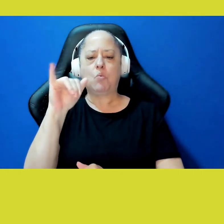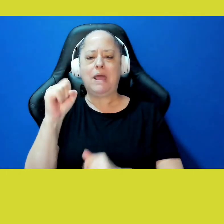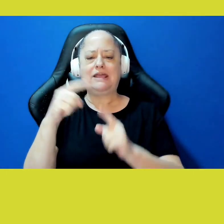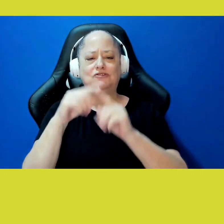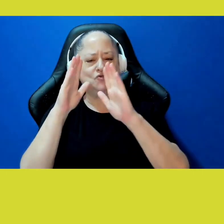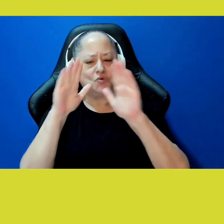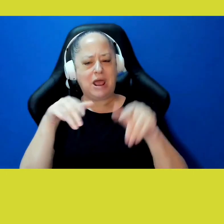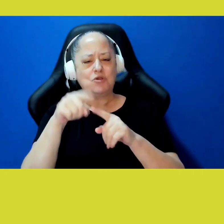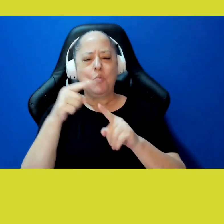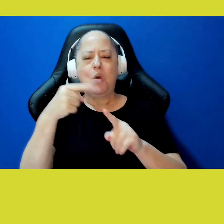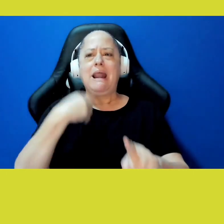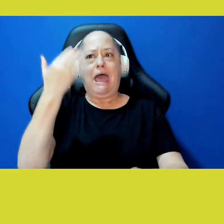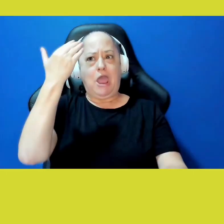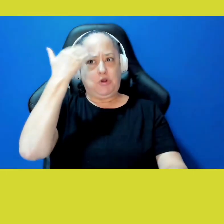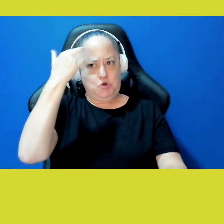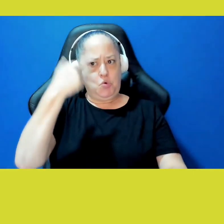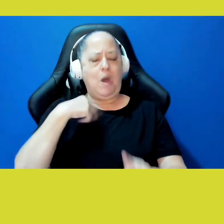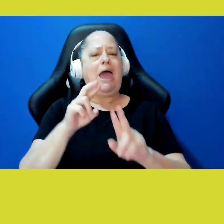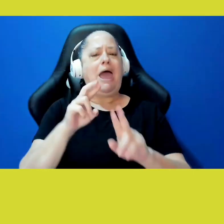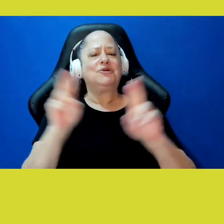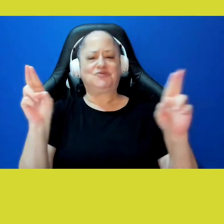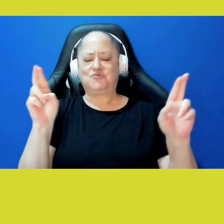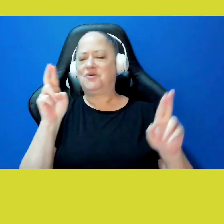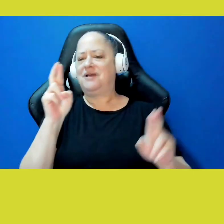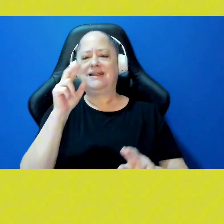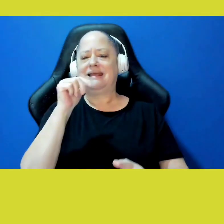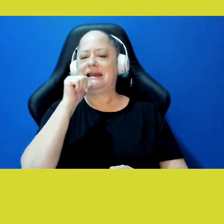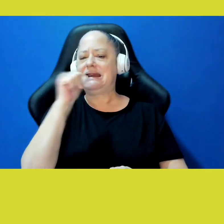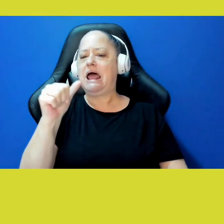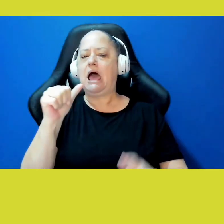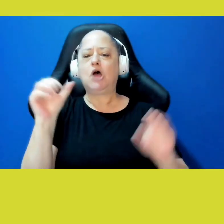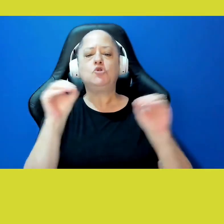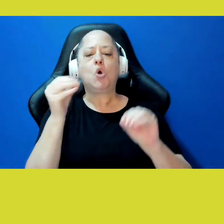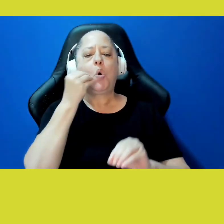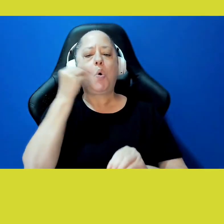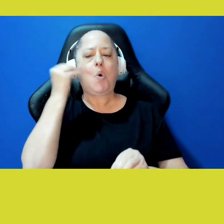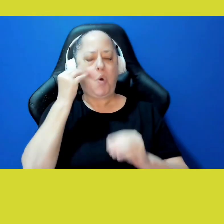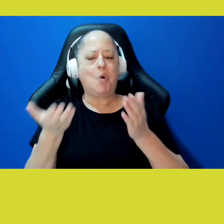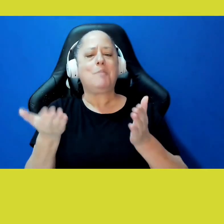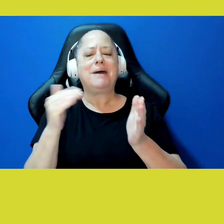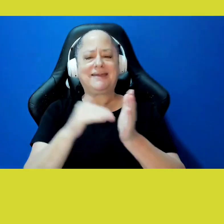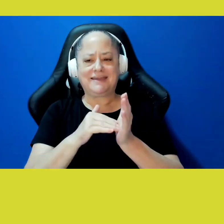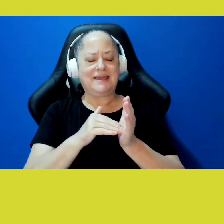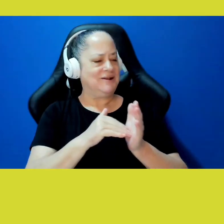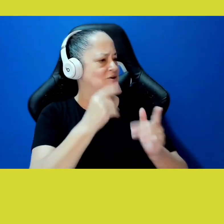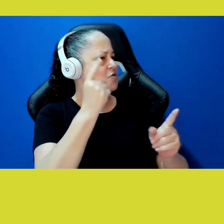knew I was ready. It wouldn't be housed again. Right, so in other words when you didn't meet their